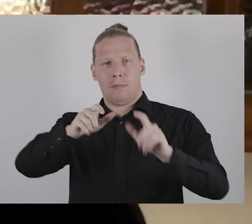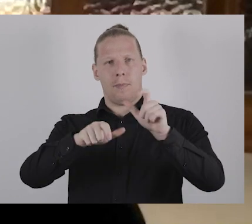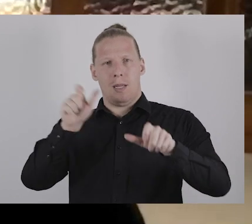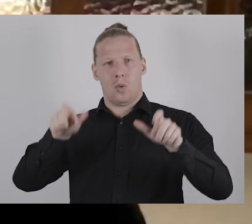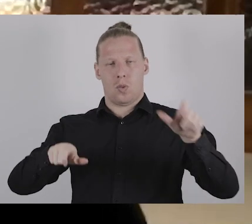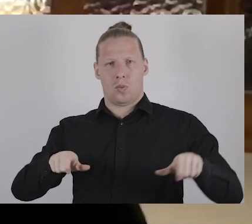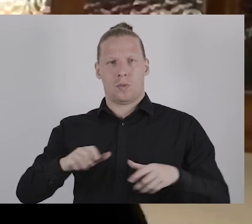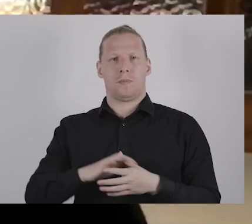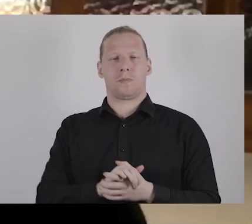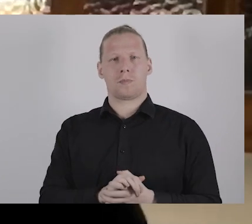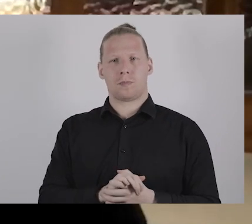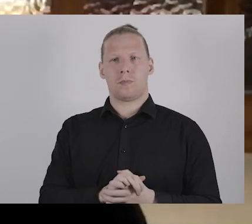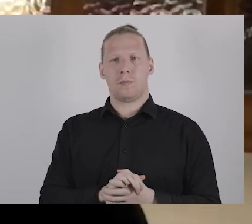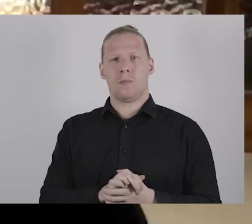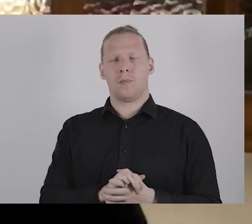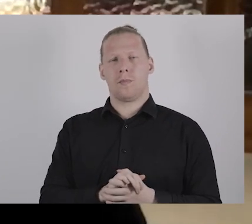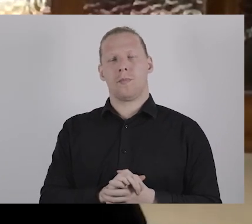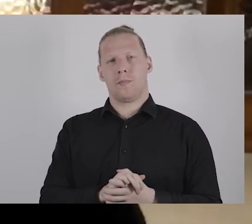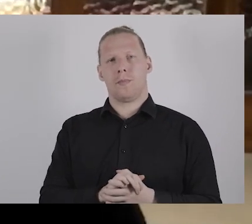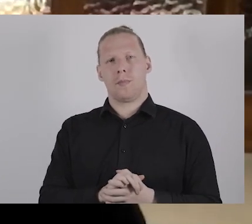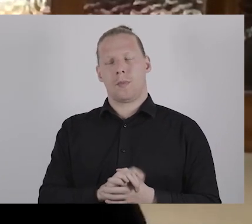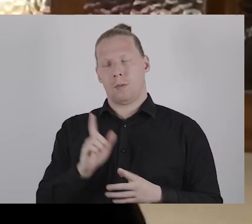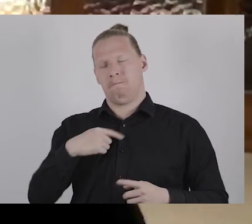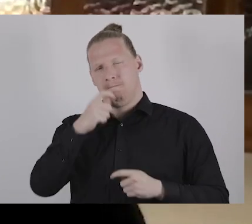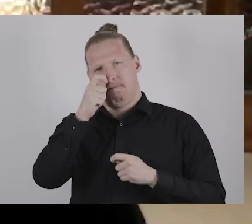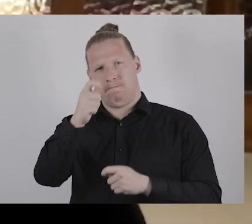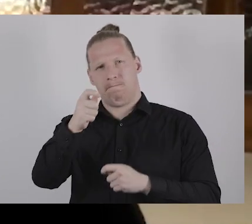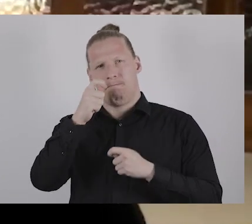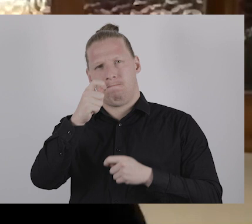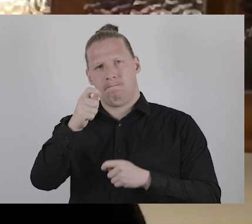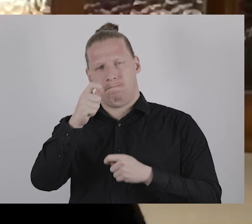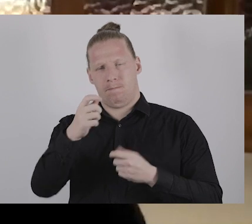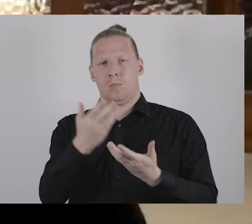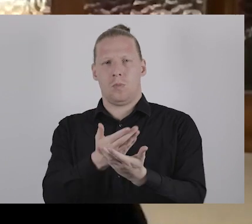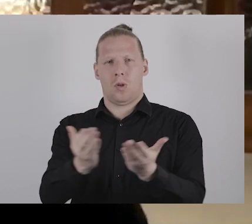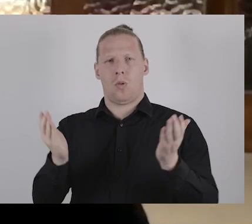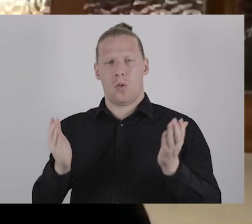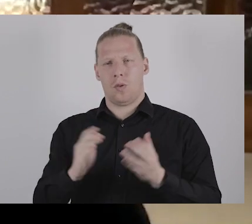under their guidance and leadership. Nei rā te mihi nui ki a koutou katoa.